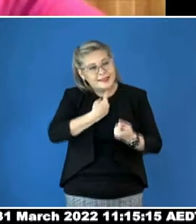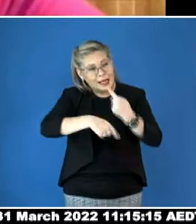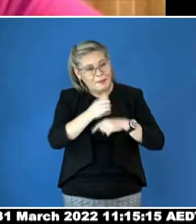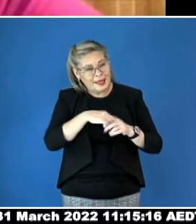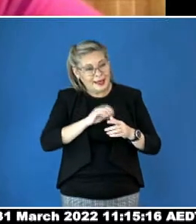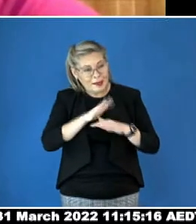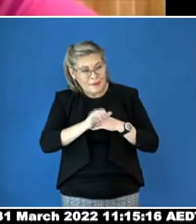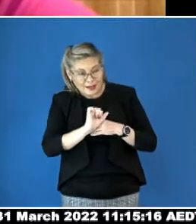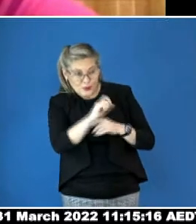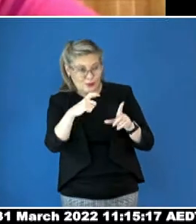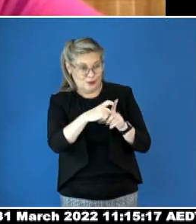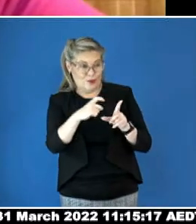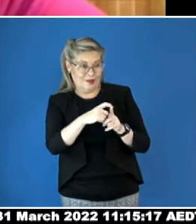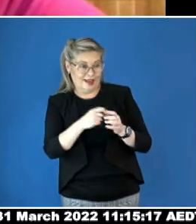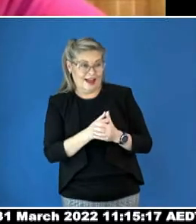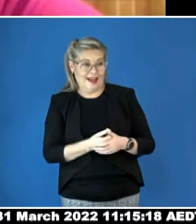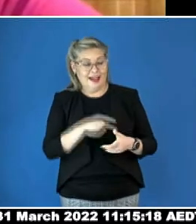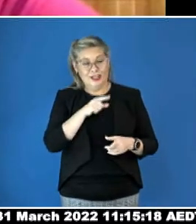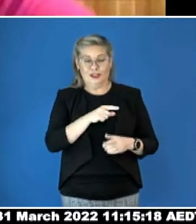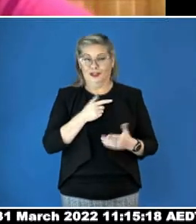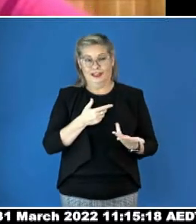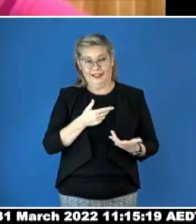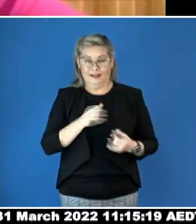I have asked her to give a description of what she is like, and she is very modest,